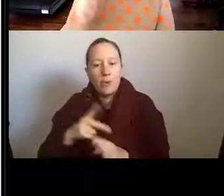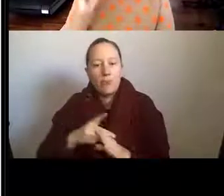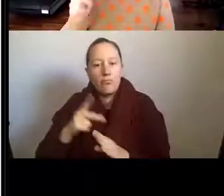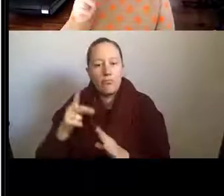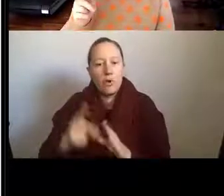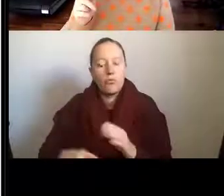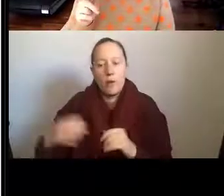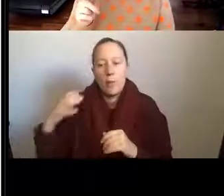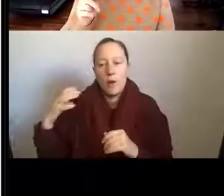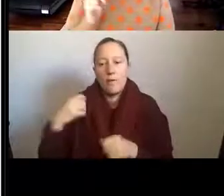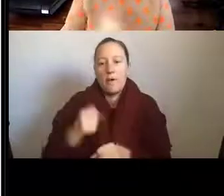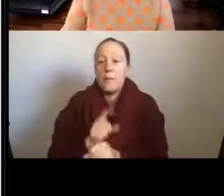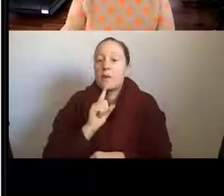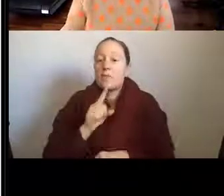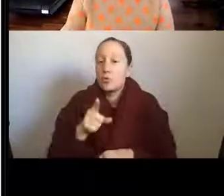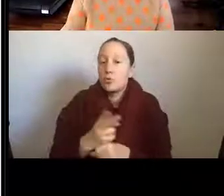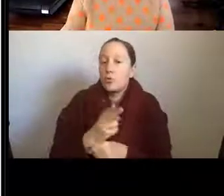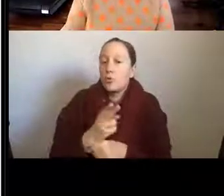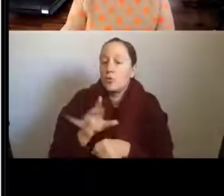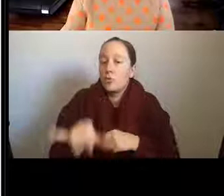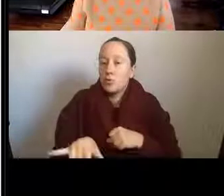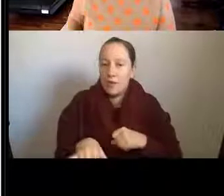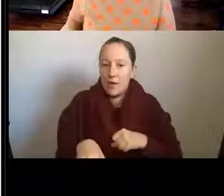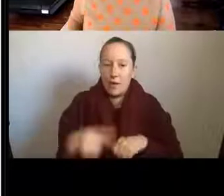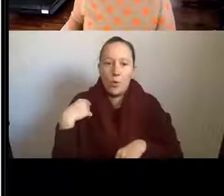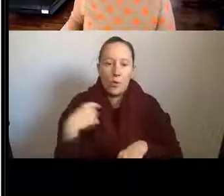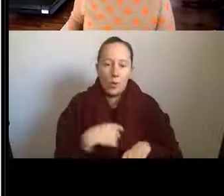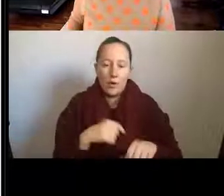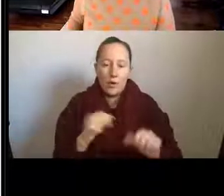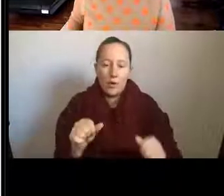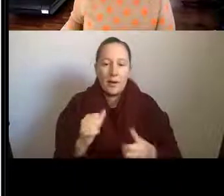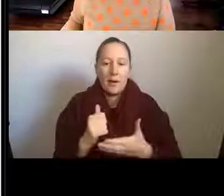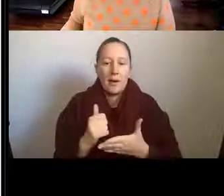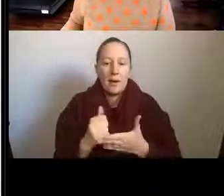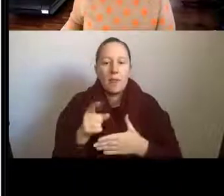Make sure you use that. We can really help you go through your summary statement